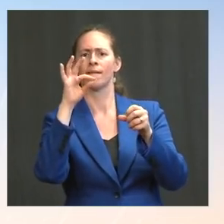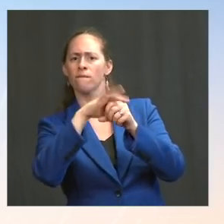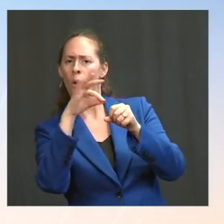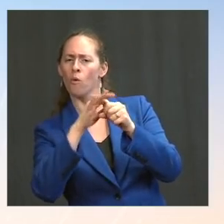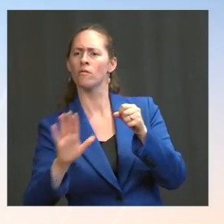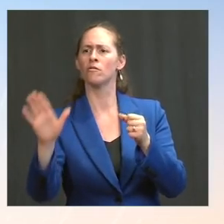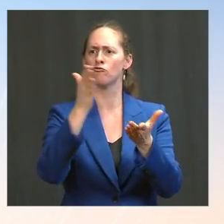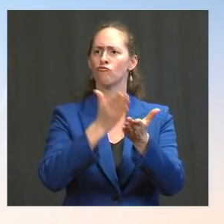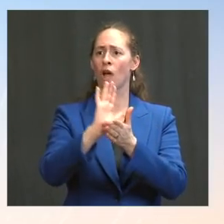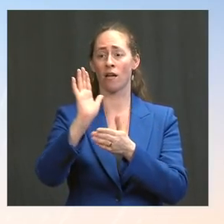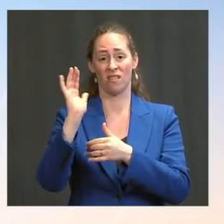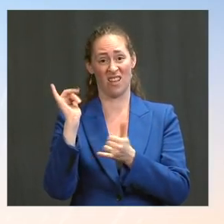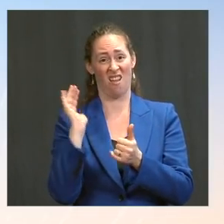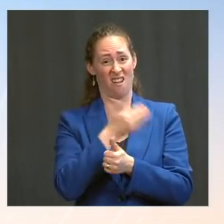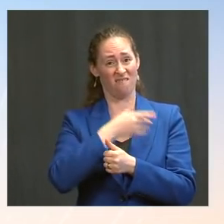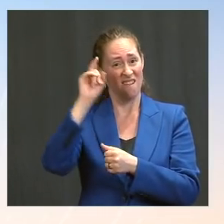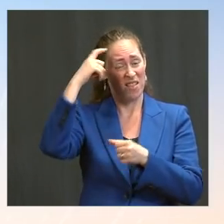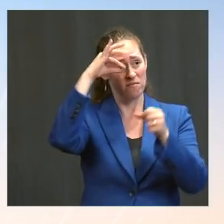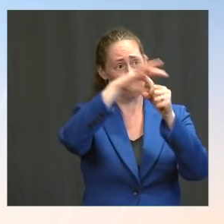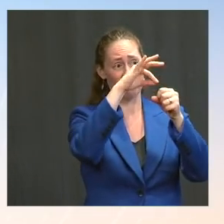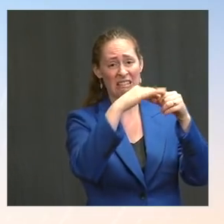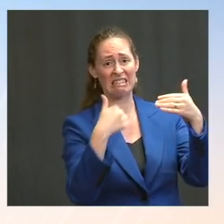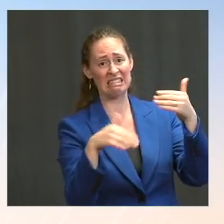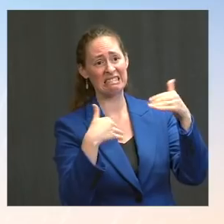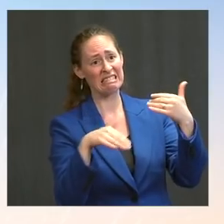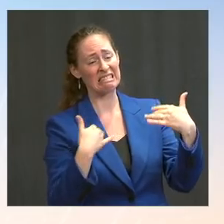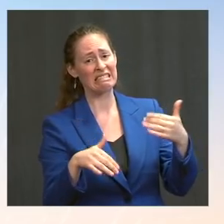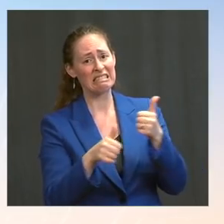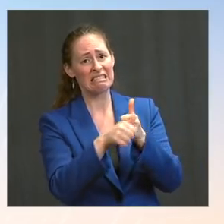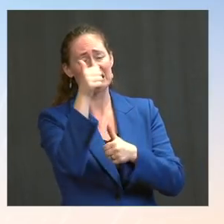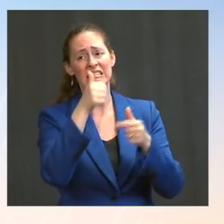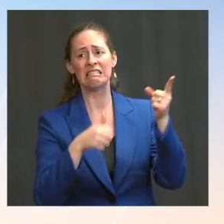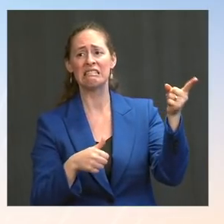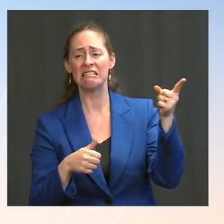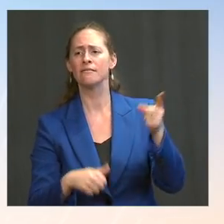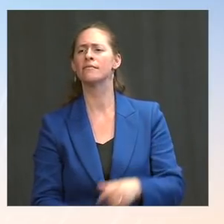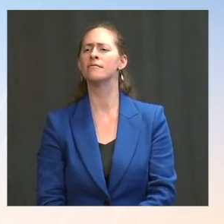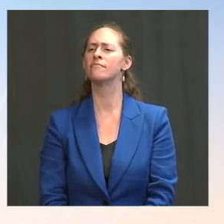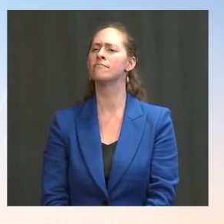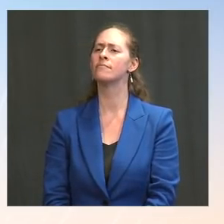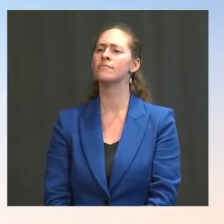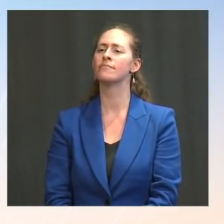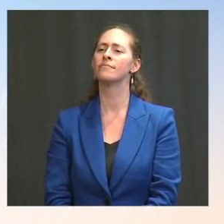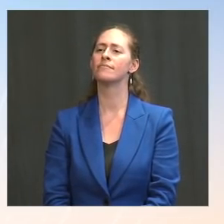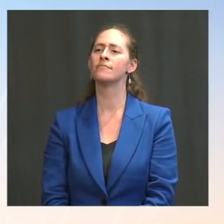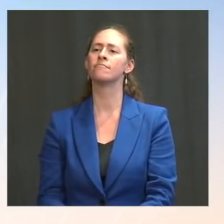It -- how important it is to -- and urgent it is that Congress restore the Voting Rights Act. And it's a reminder of what the stakes are here,